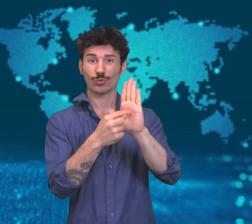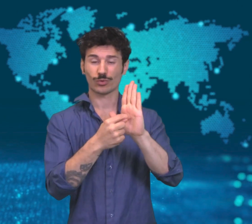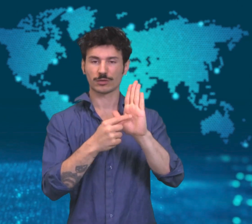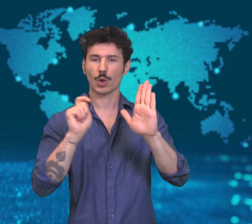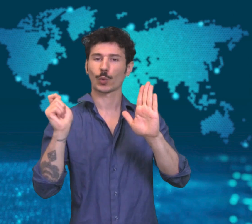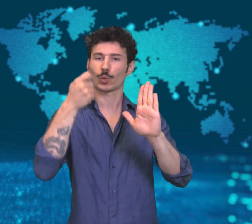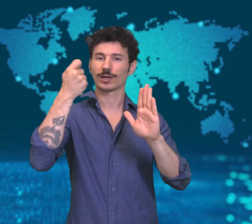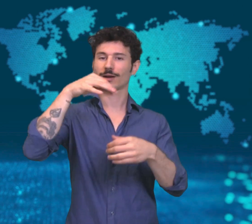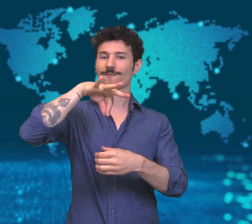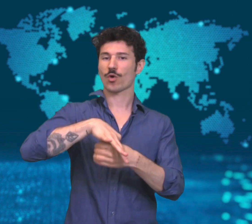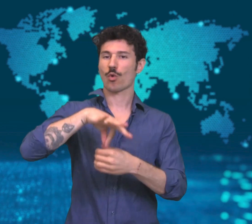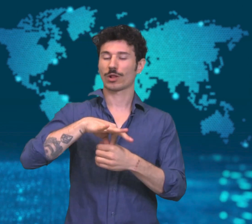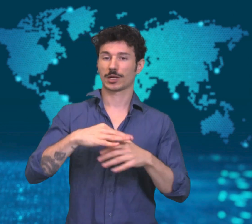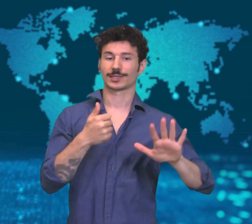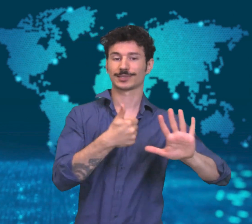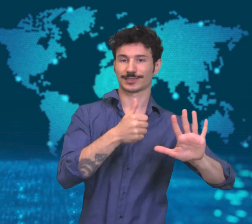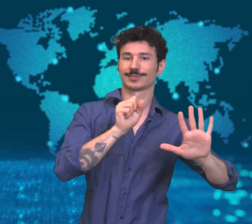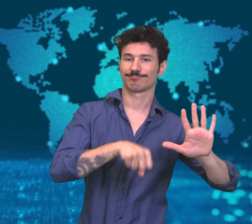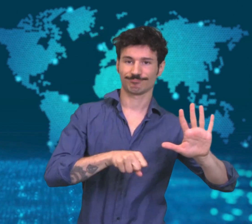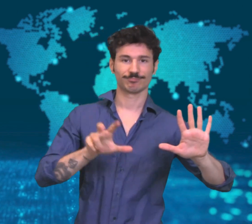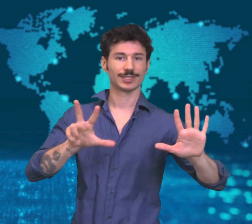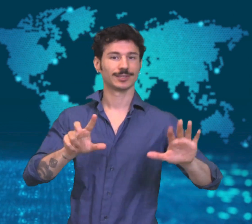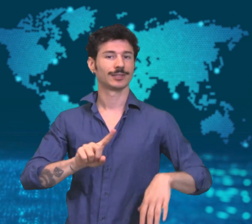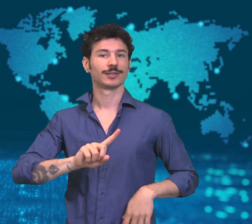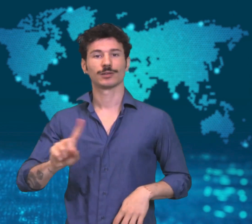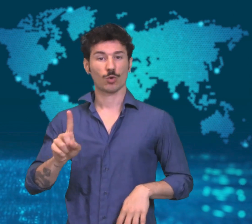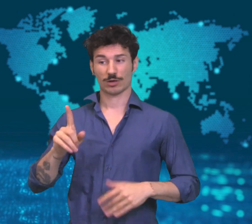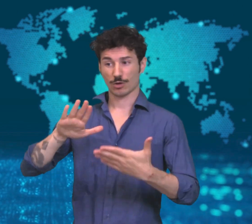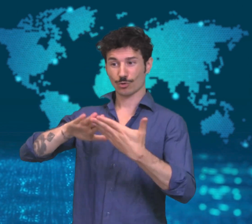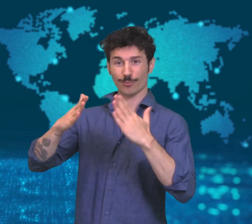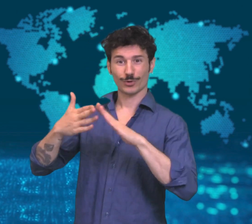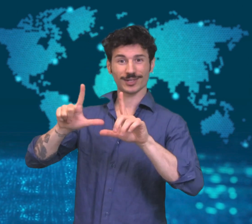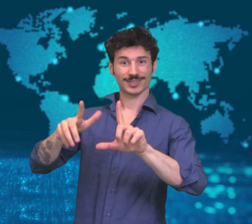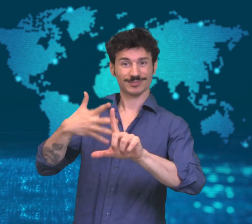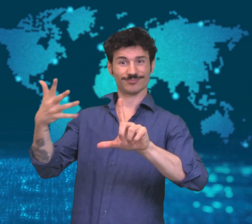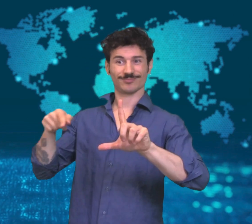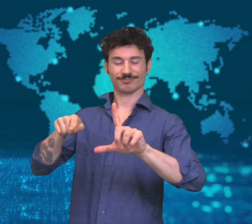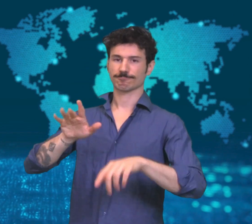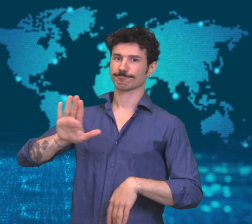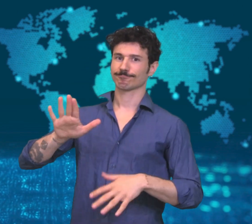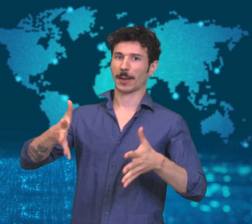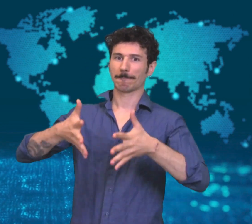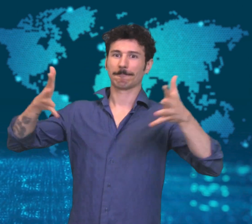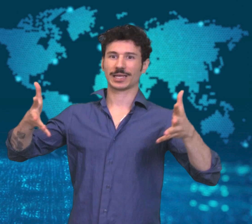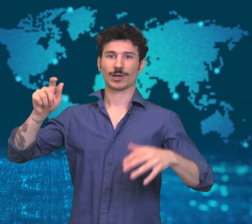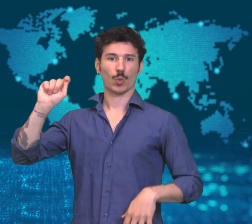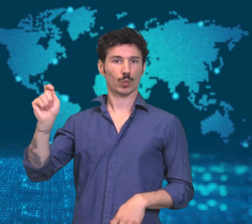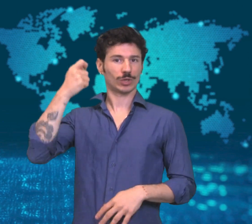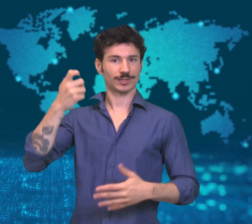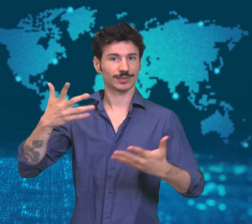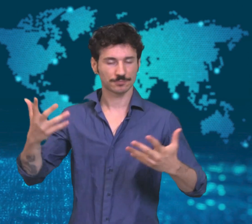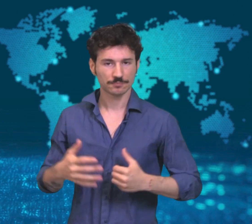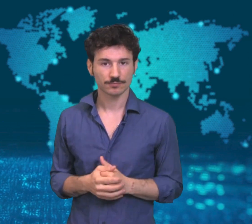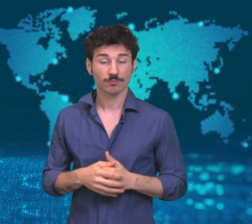Transgender, and Queer (LGBTQ+) community. The ruling, which was 6-3,